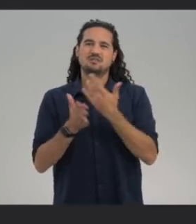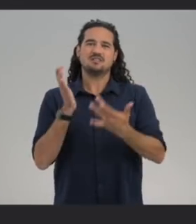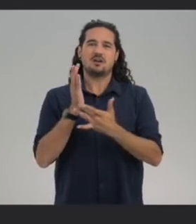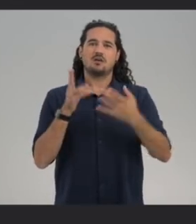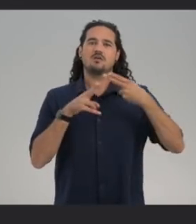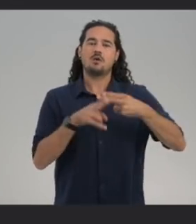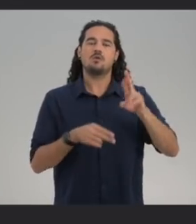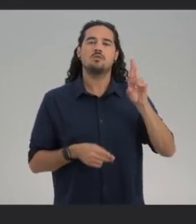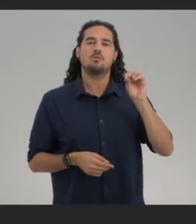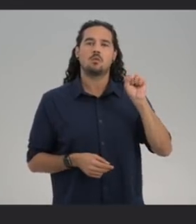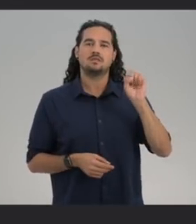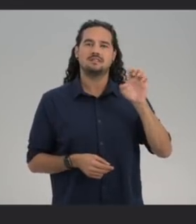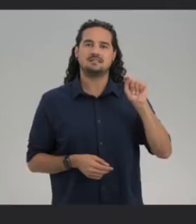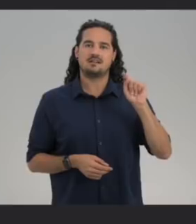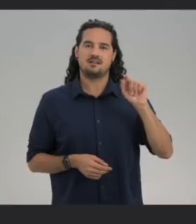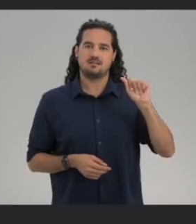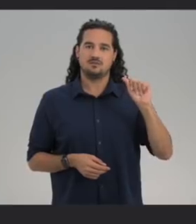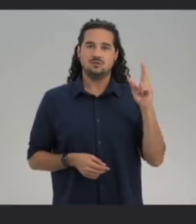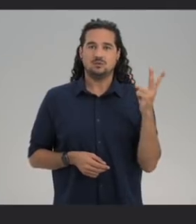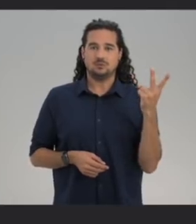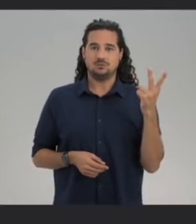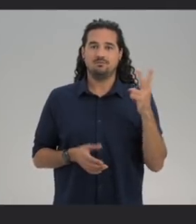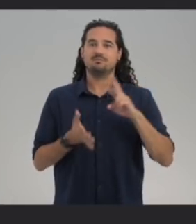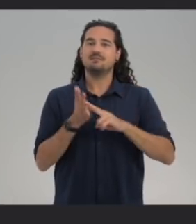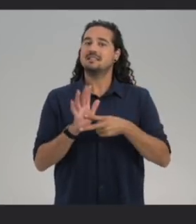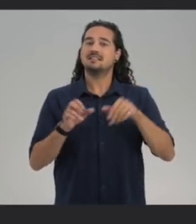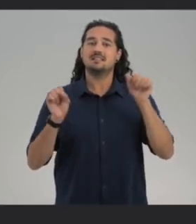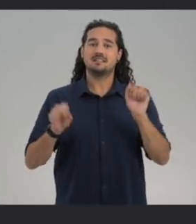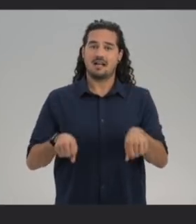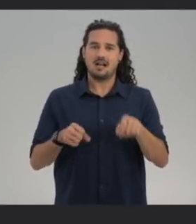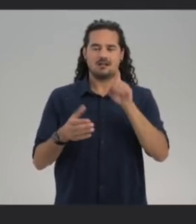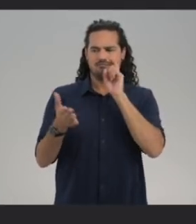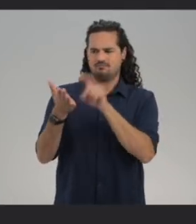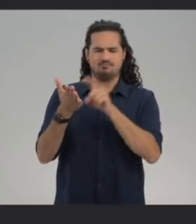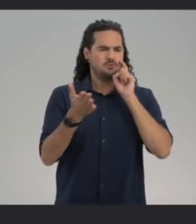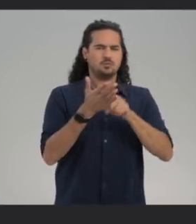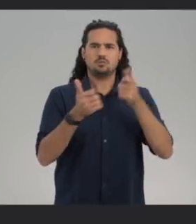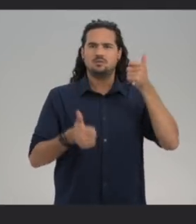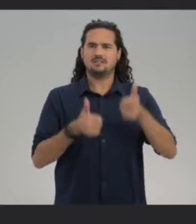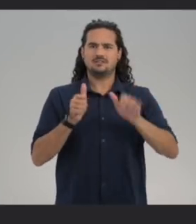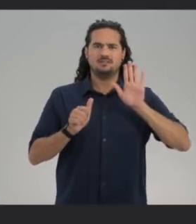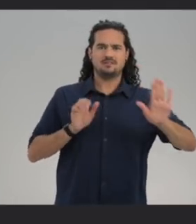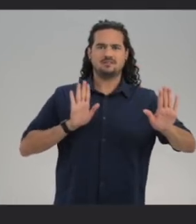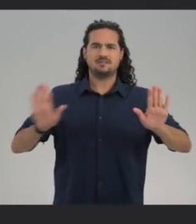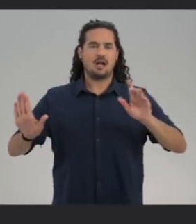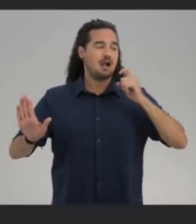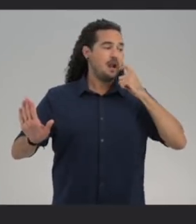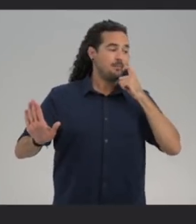On M1 systems, Rosetta seamlessly runs apps built for Intel-based Macs. So even without an app update,